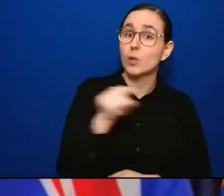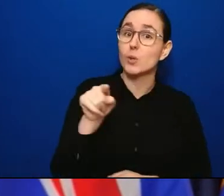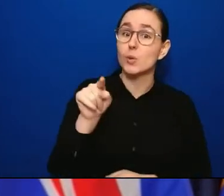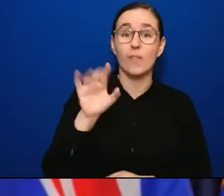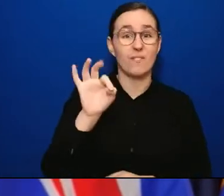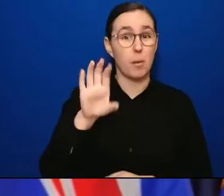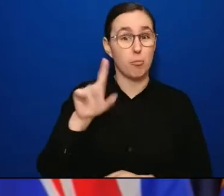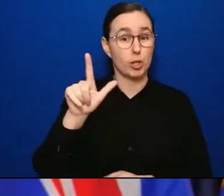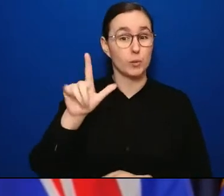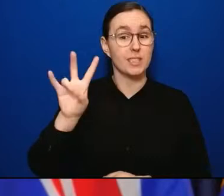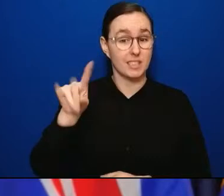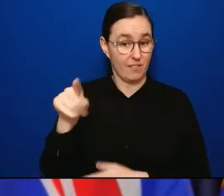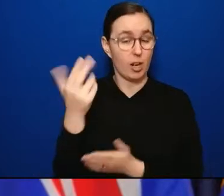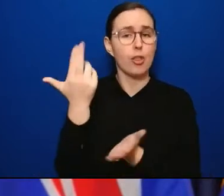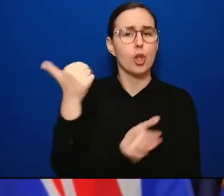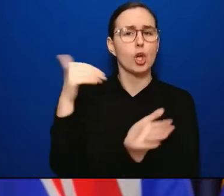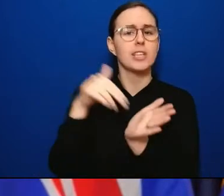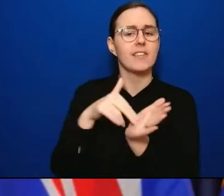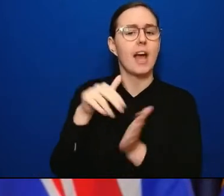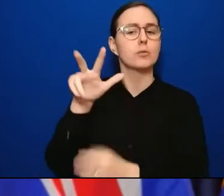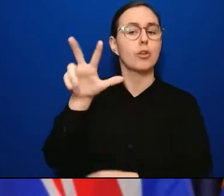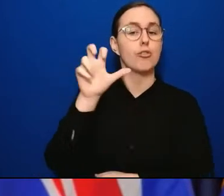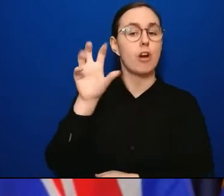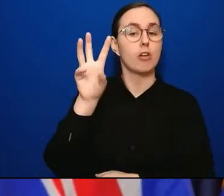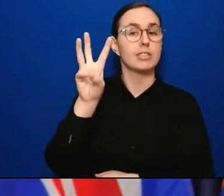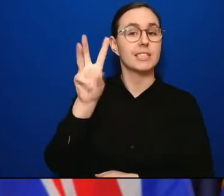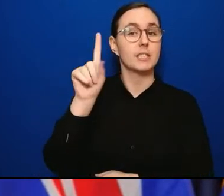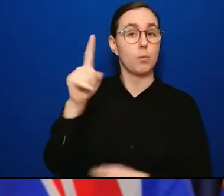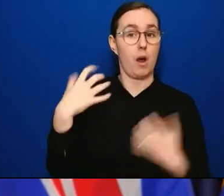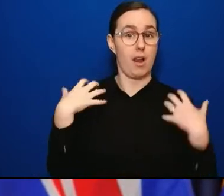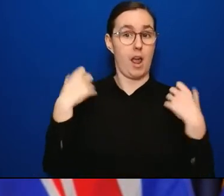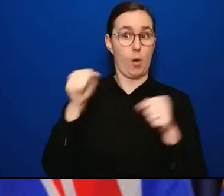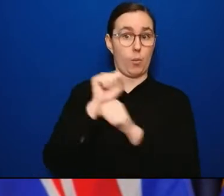can report that from February 21st to February 27. 13,631